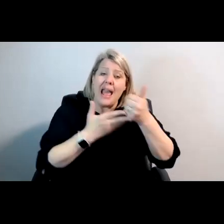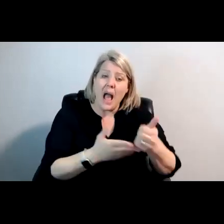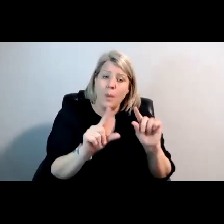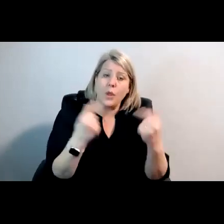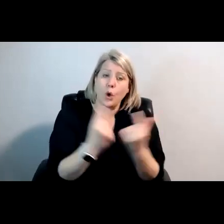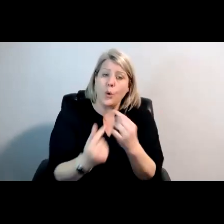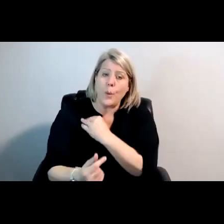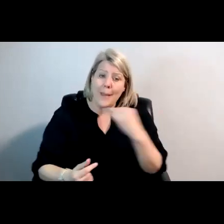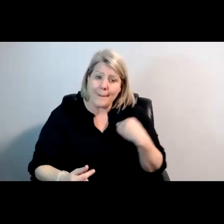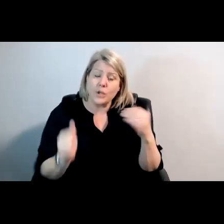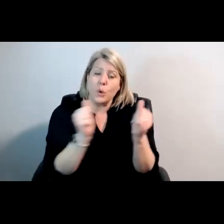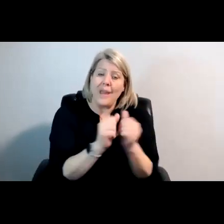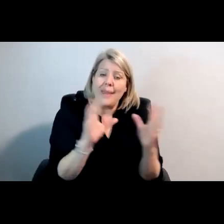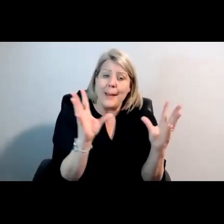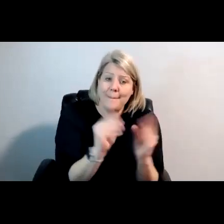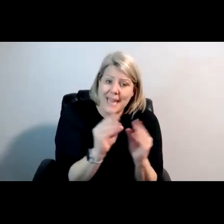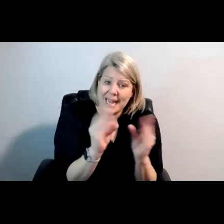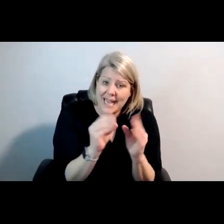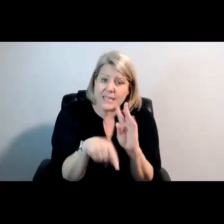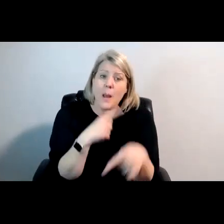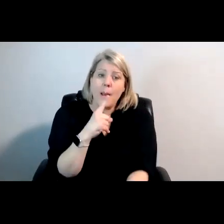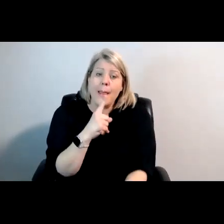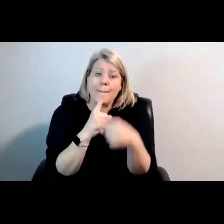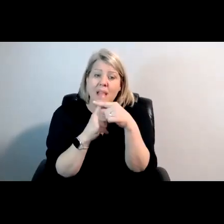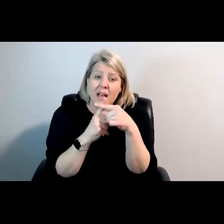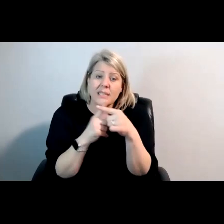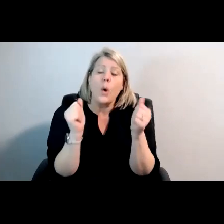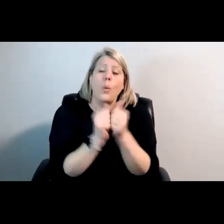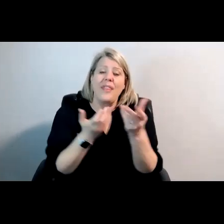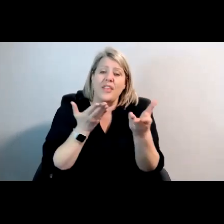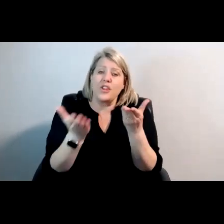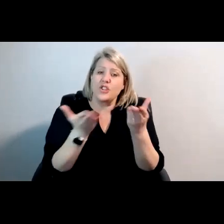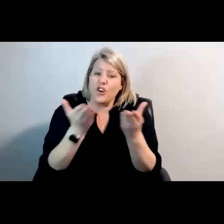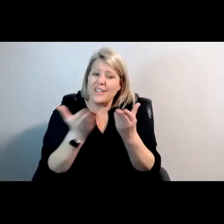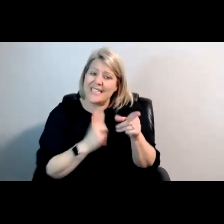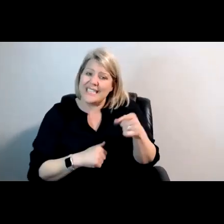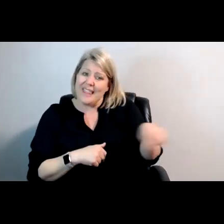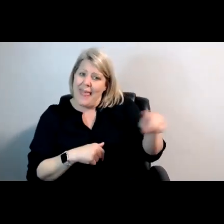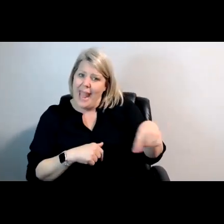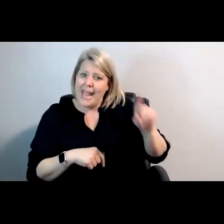with the meetings and as well as the services they needed. 'Cause let me say this.